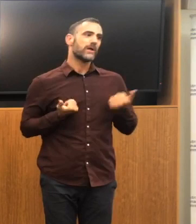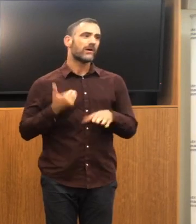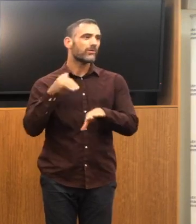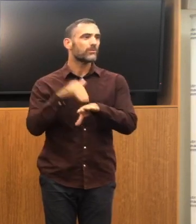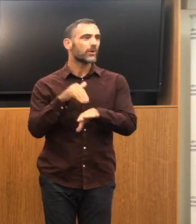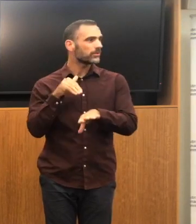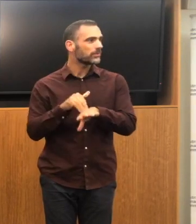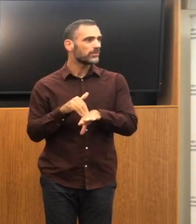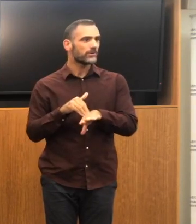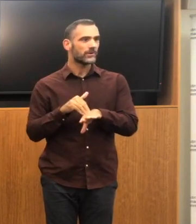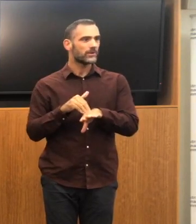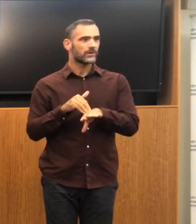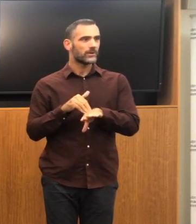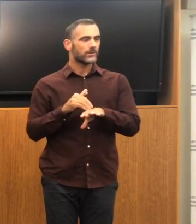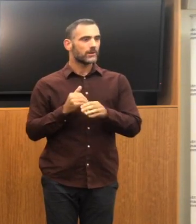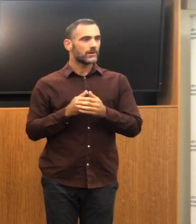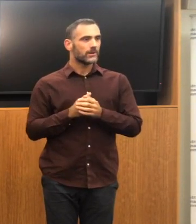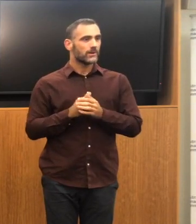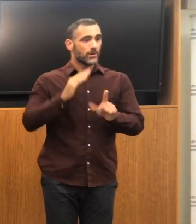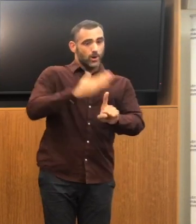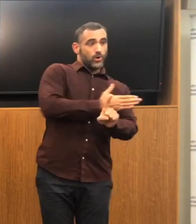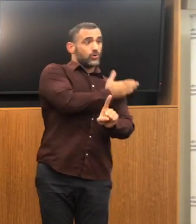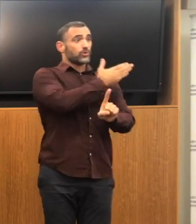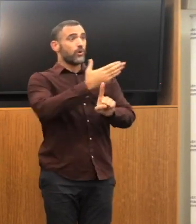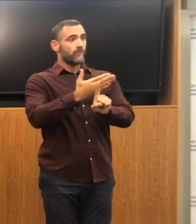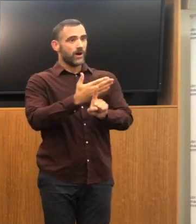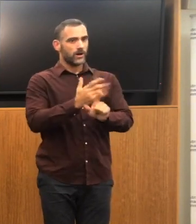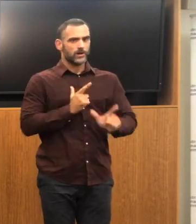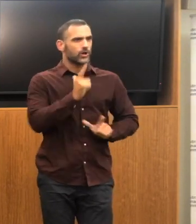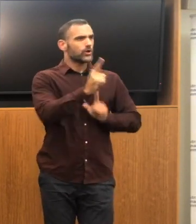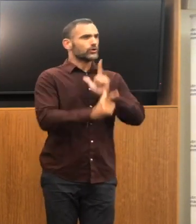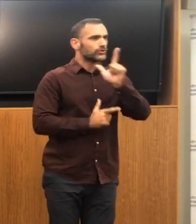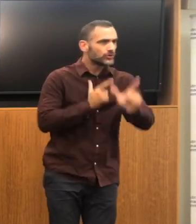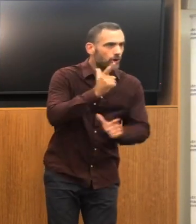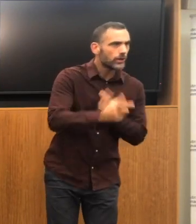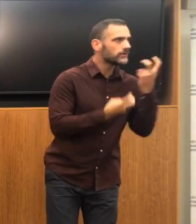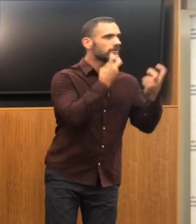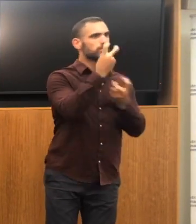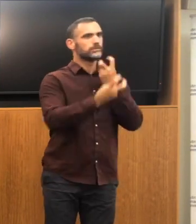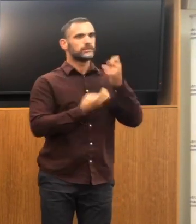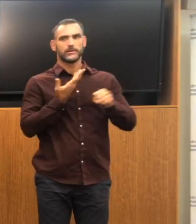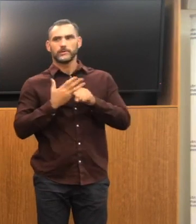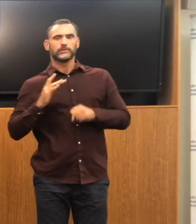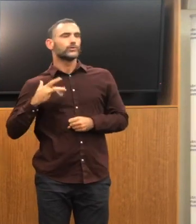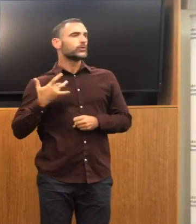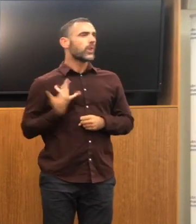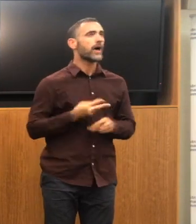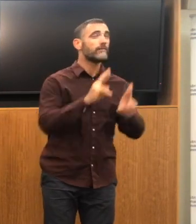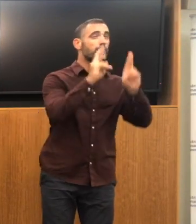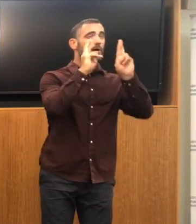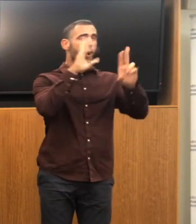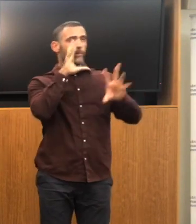that they must have all taken just to try to find, as you said, the hope and the faith that they had in Australia.